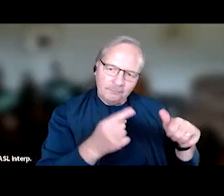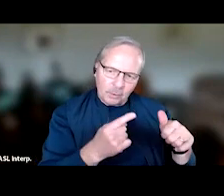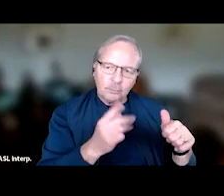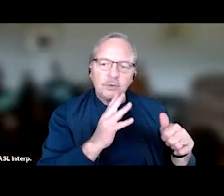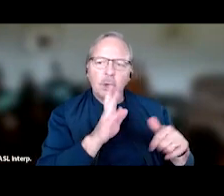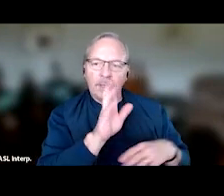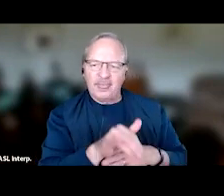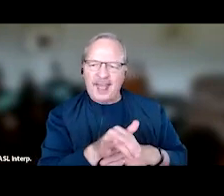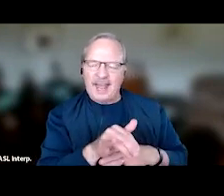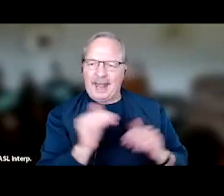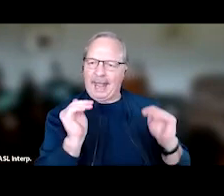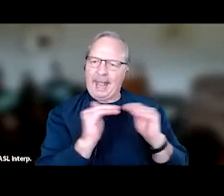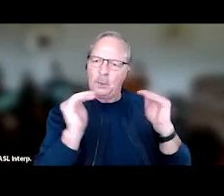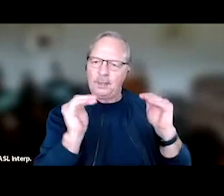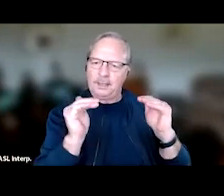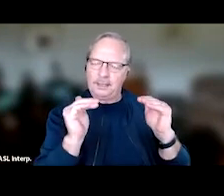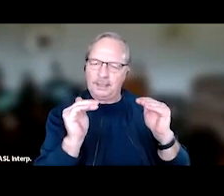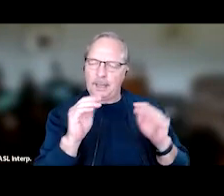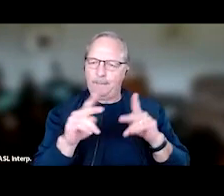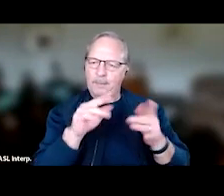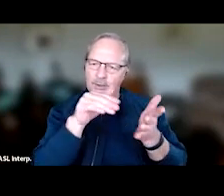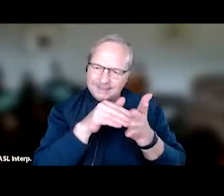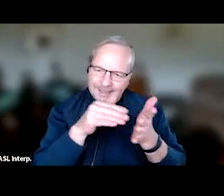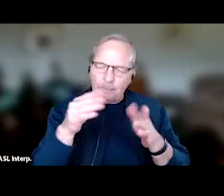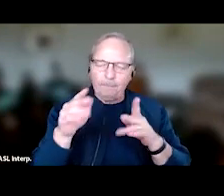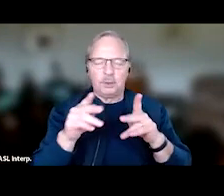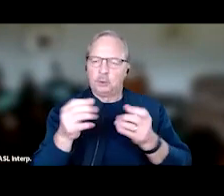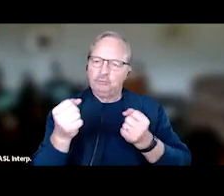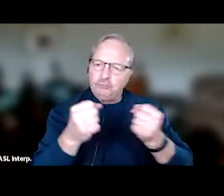Equity, person-centered, person-driven, strengths-based, absolutely.